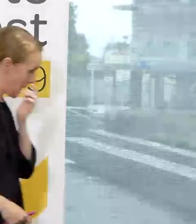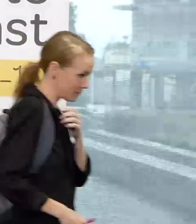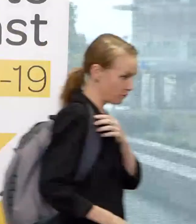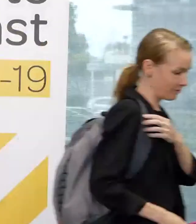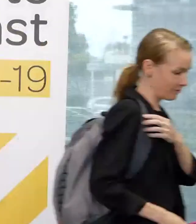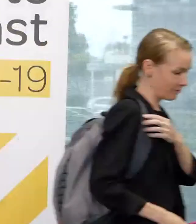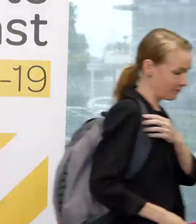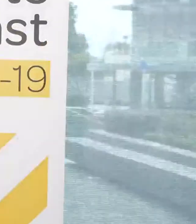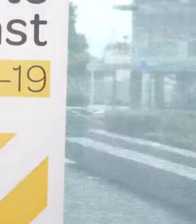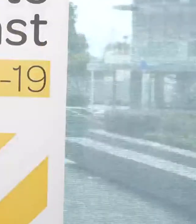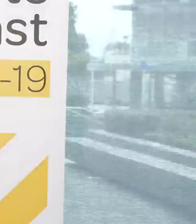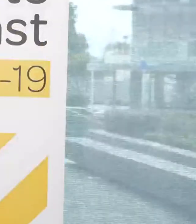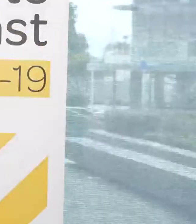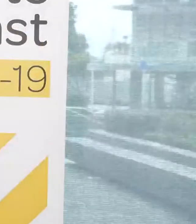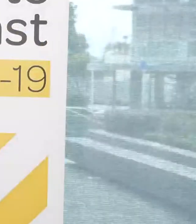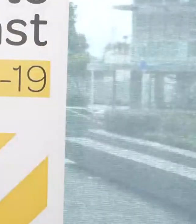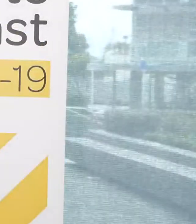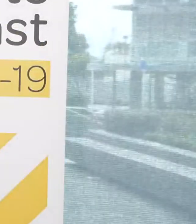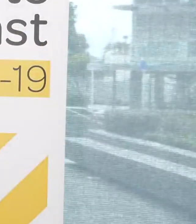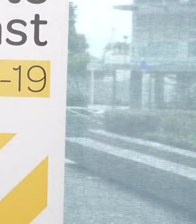[INTERPOSING VOICES]